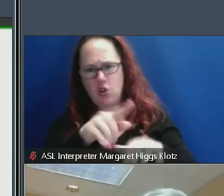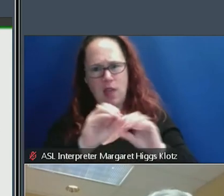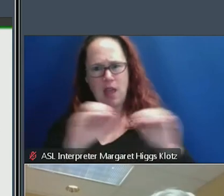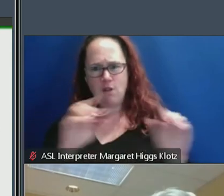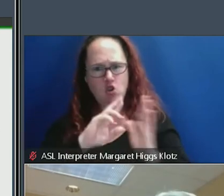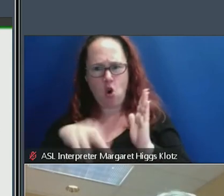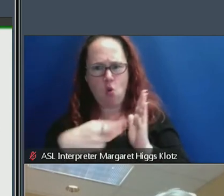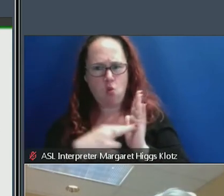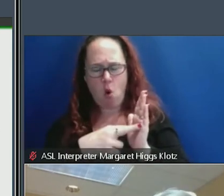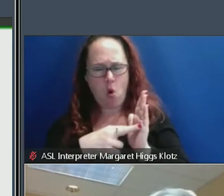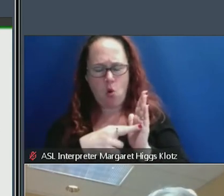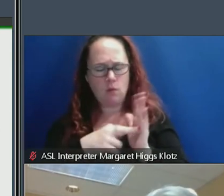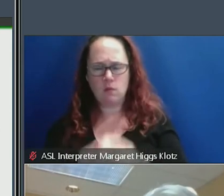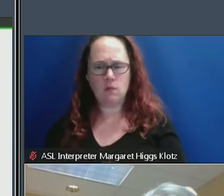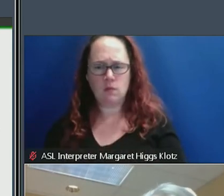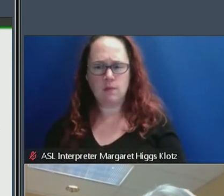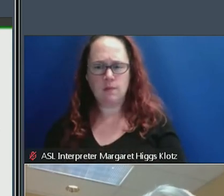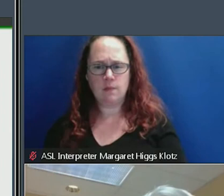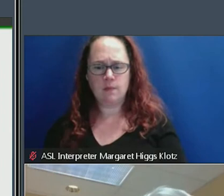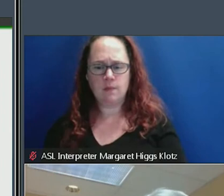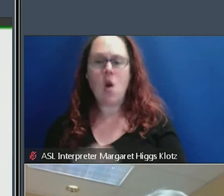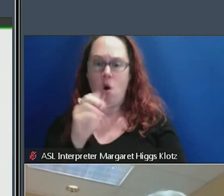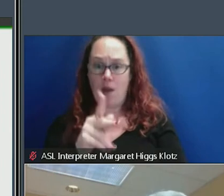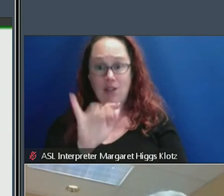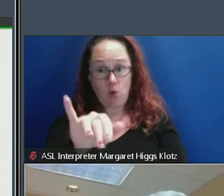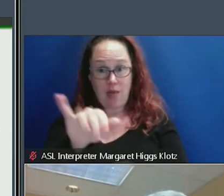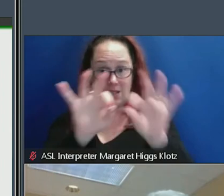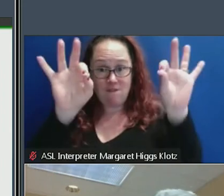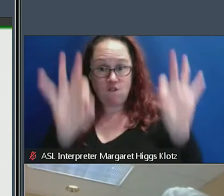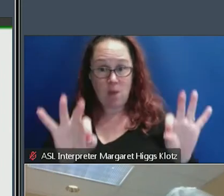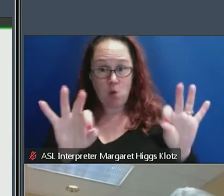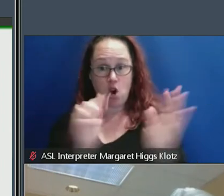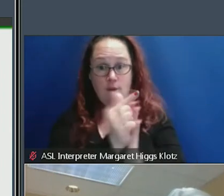So then that's the framework of the law. And then I asked myself.